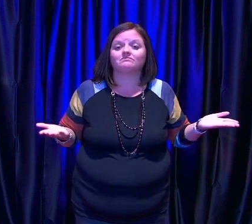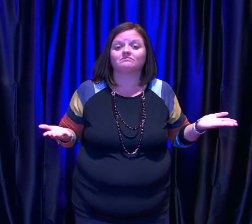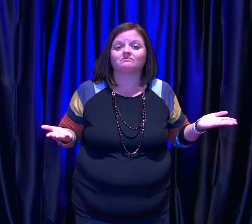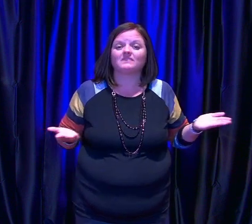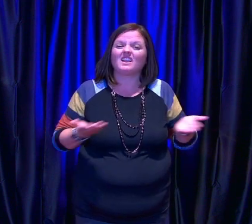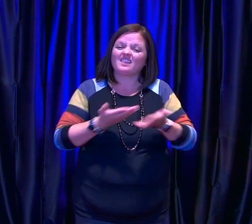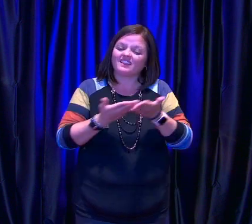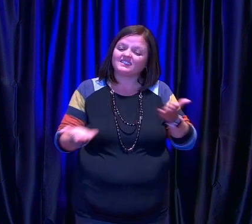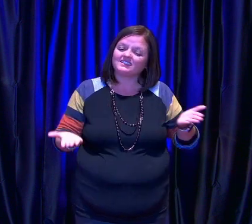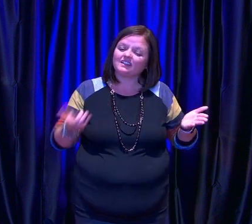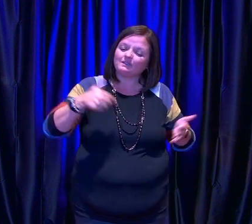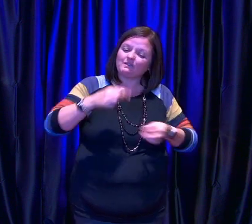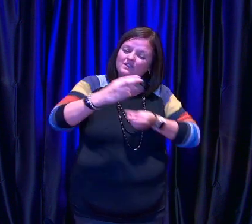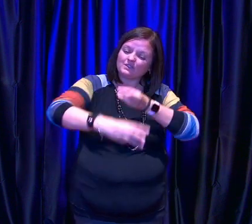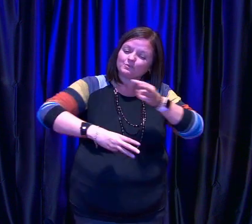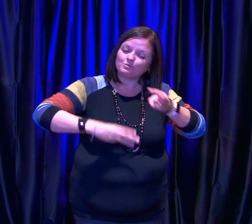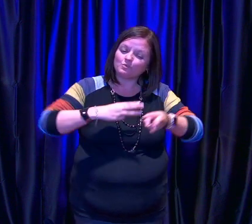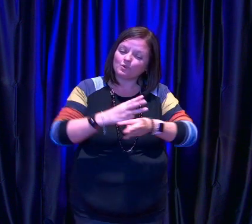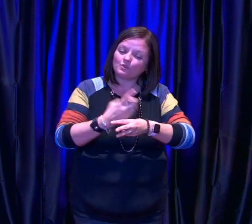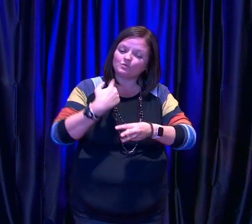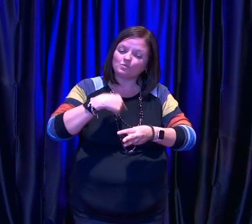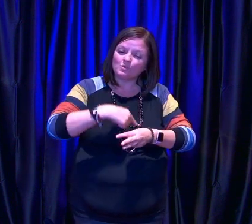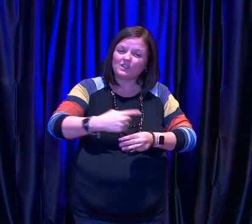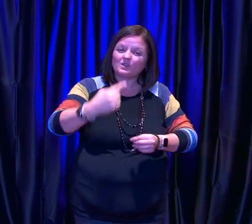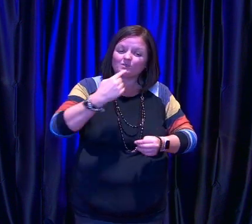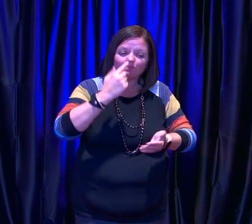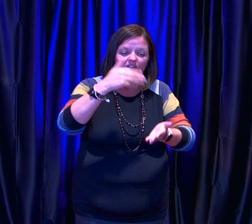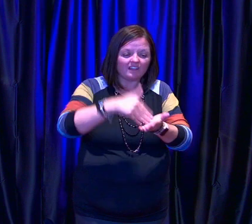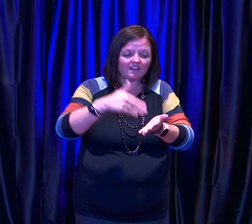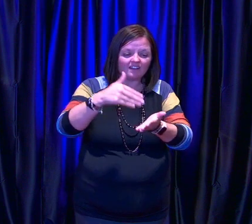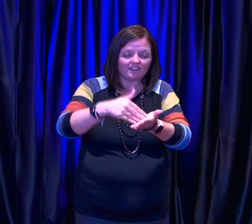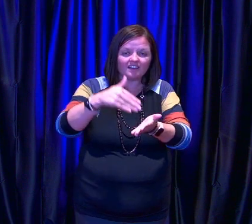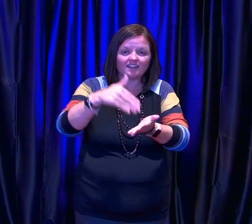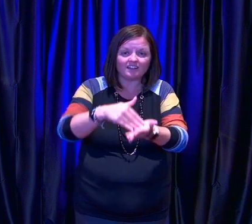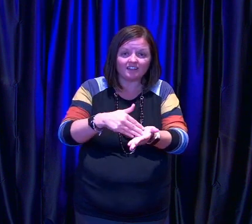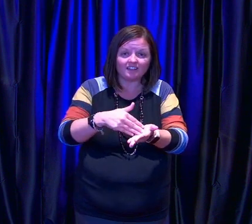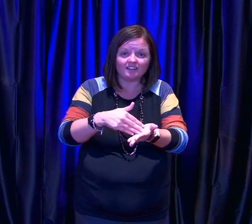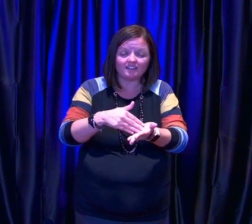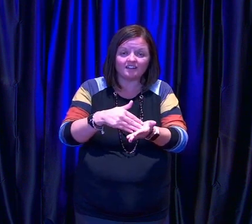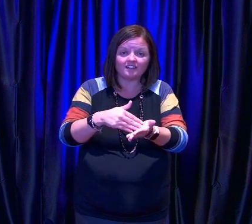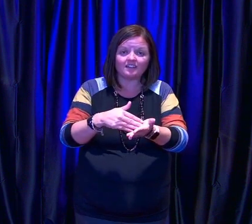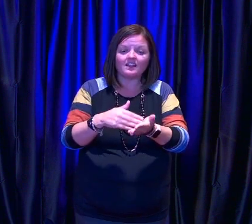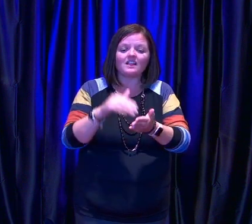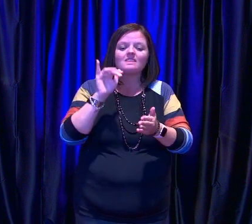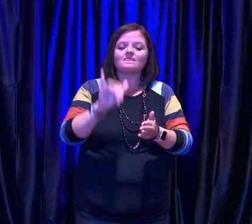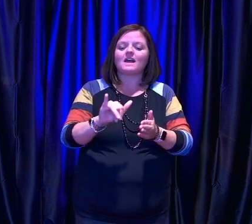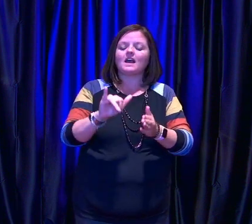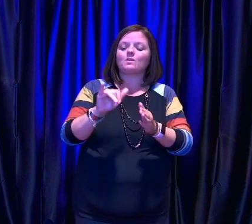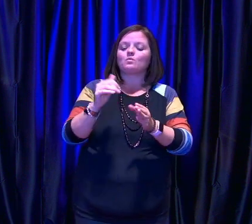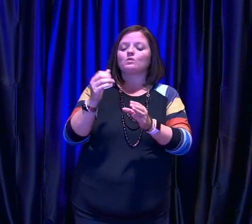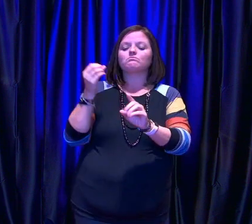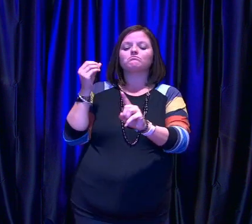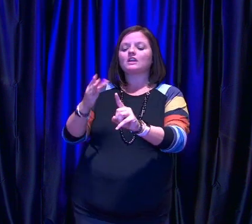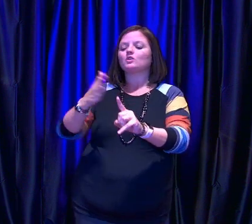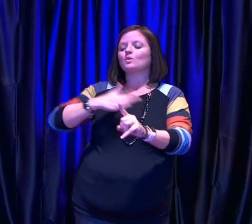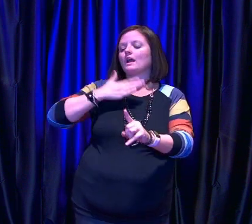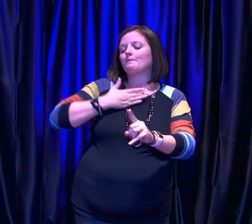of this world we are being told over and over again will make you happy will bring you peace